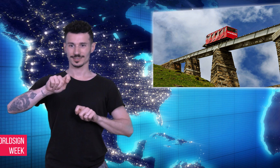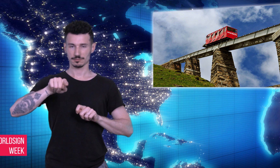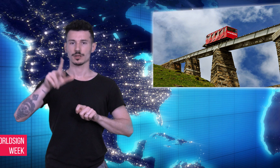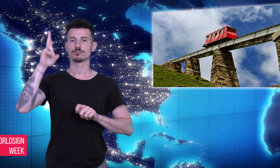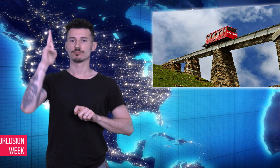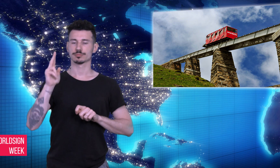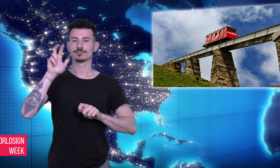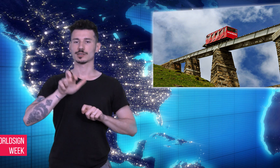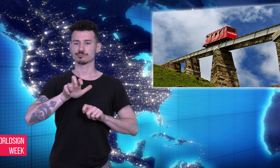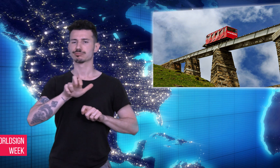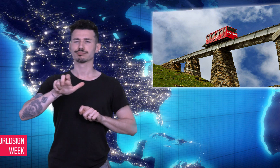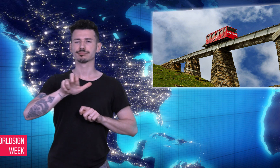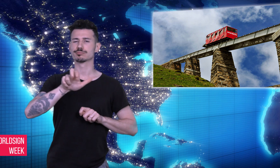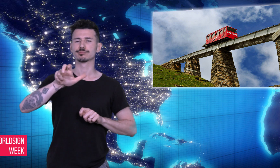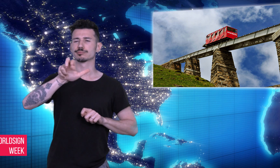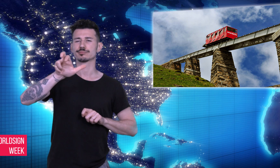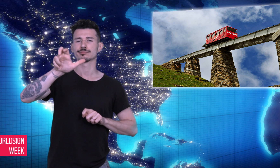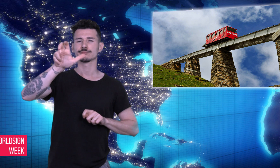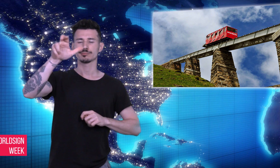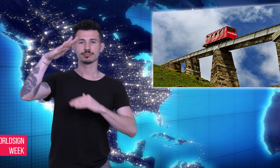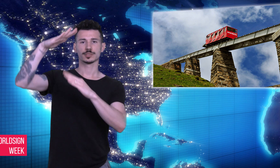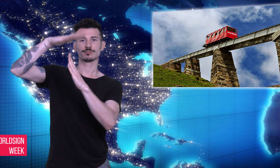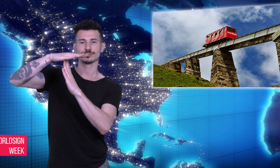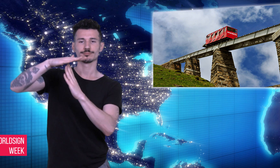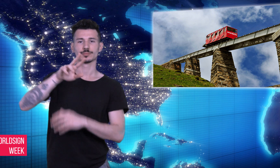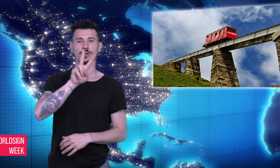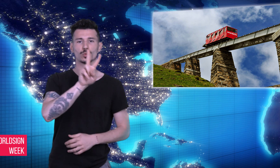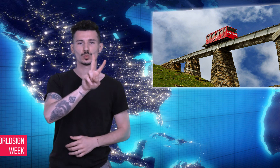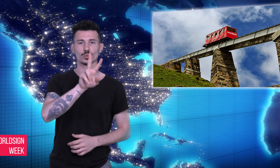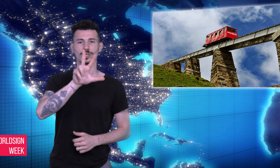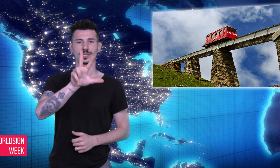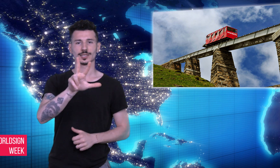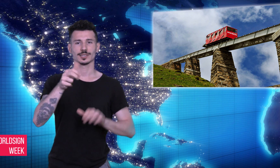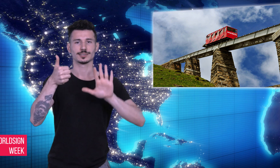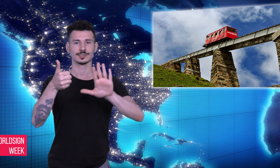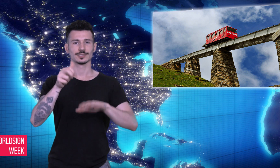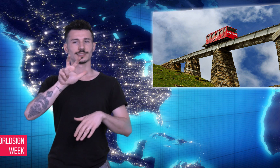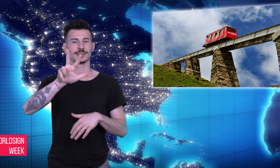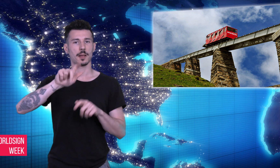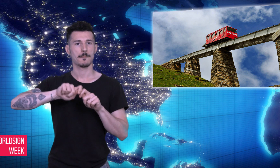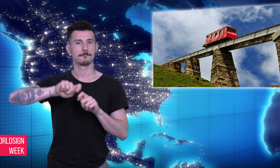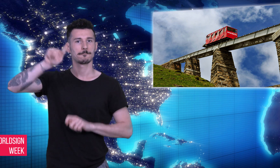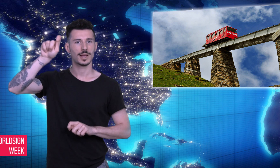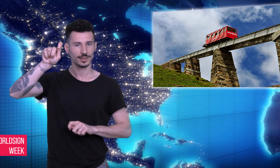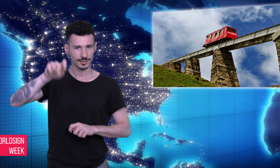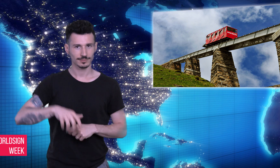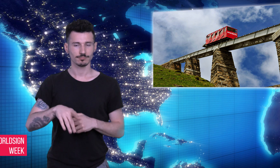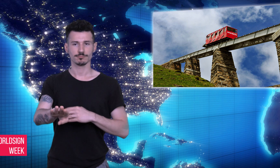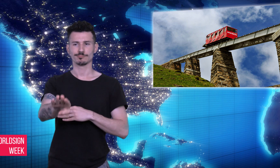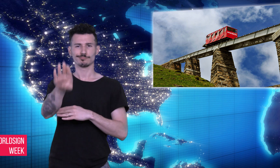top, with an average gradient of 55%.